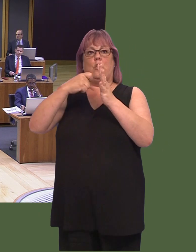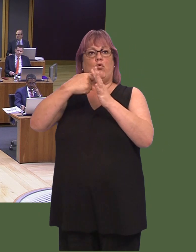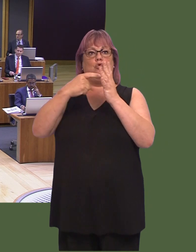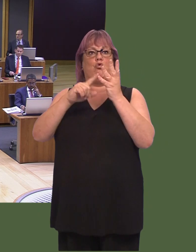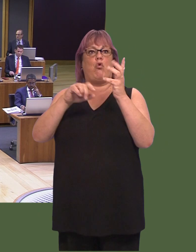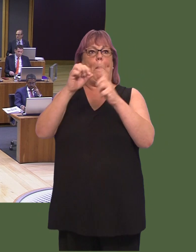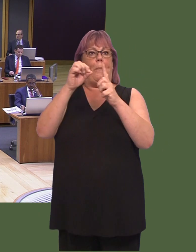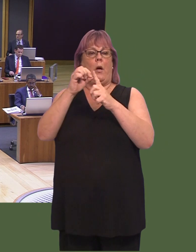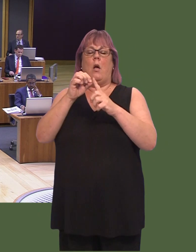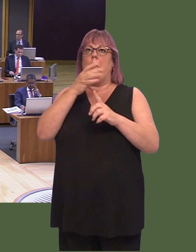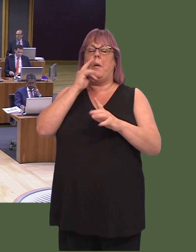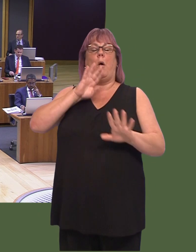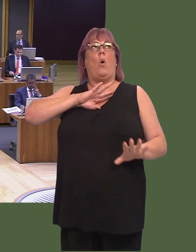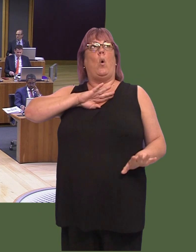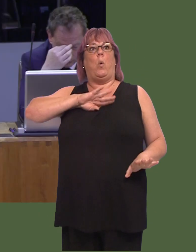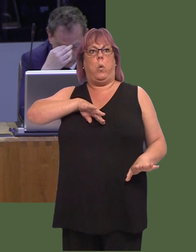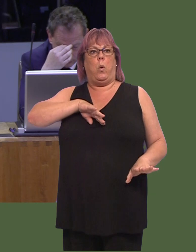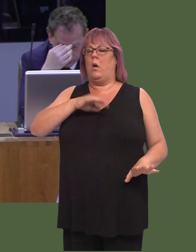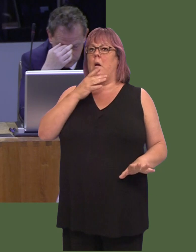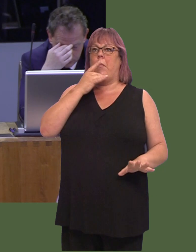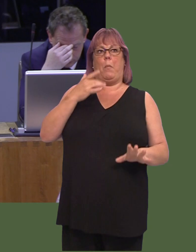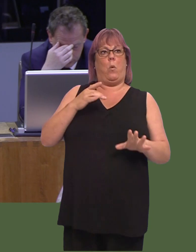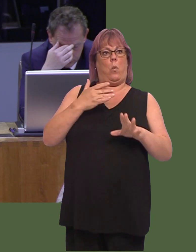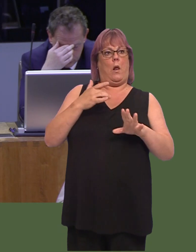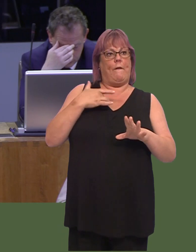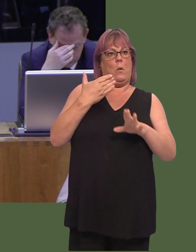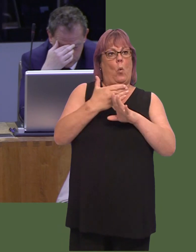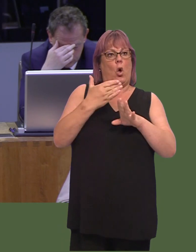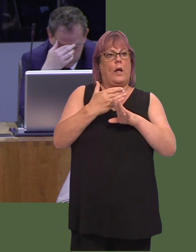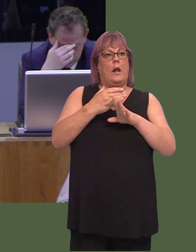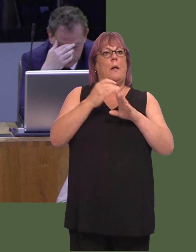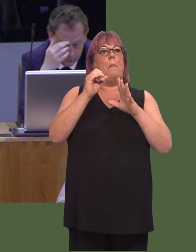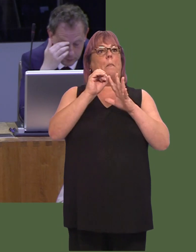It ended years of uncertainty for workers at Port Talbot and Deeside.